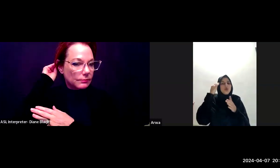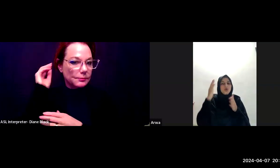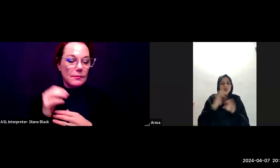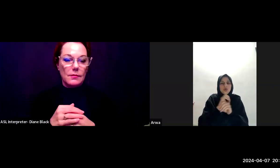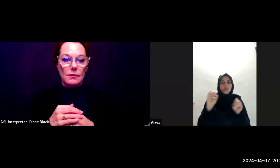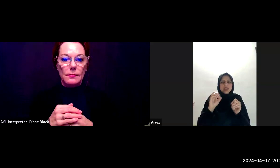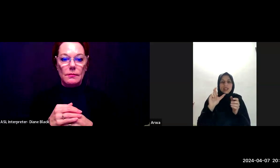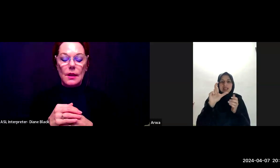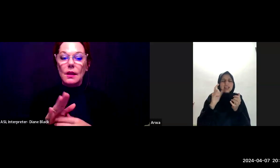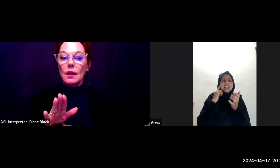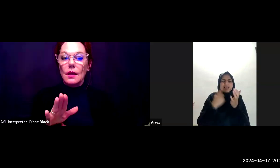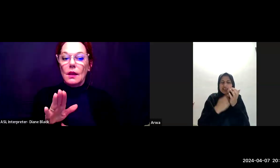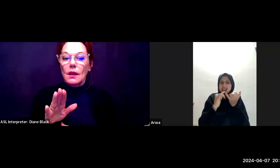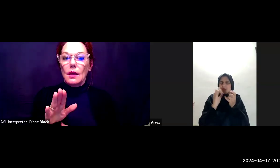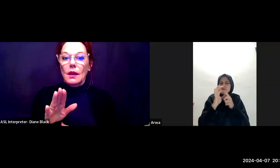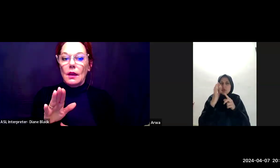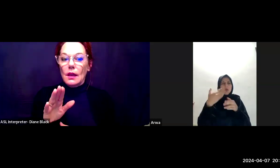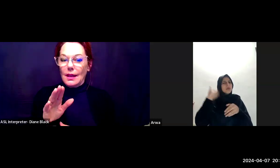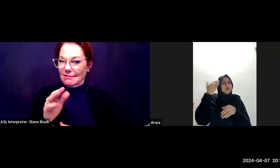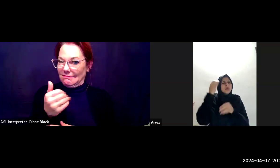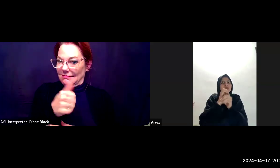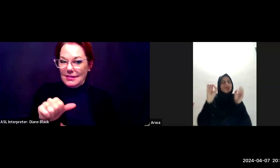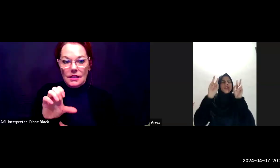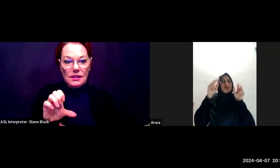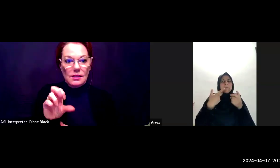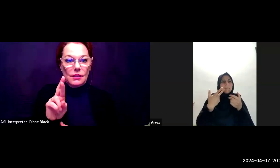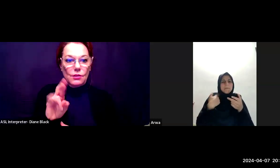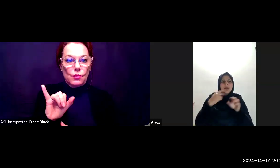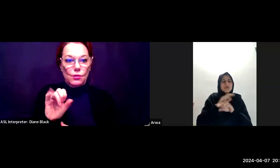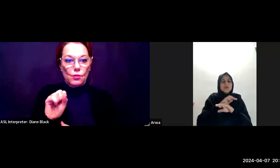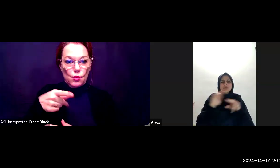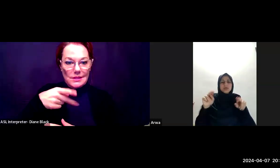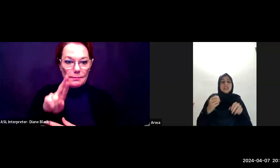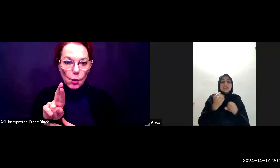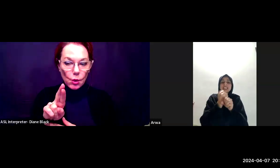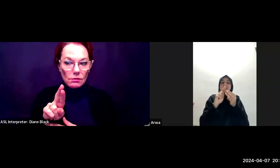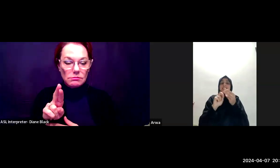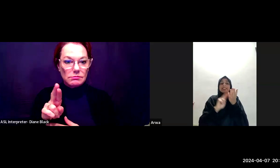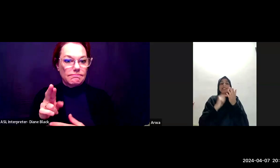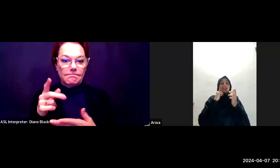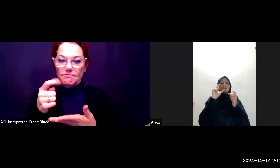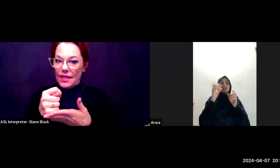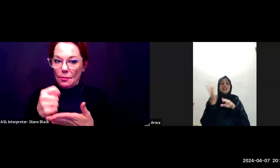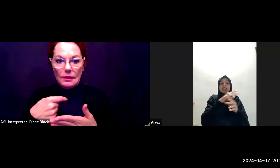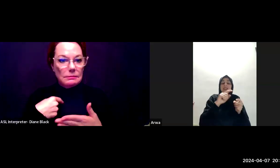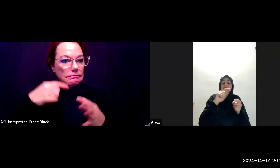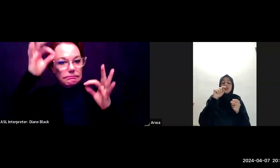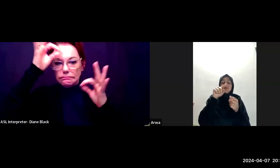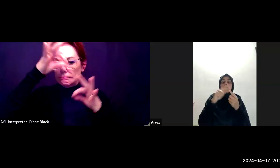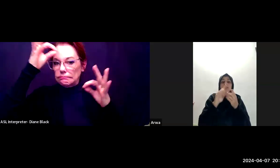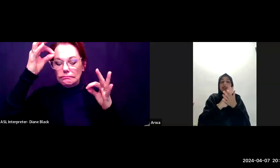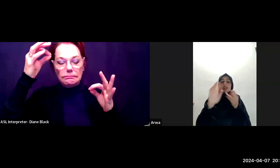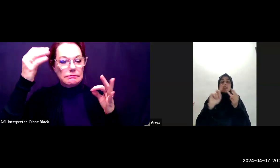any really large scale uh Gene Therapies that are taking place in the community right now.